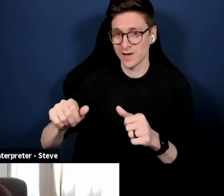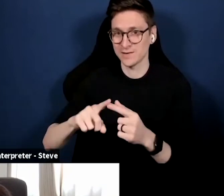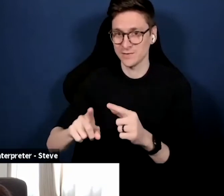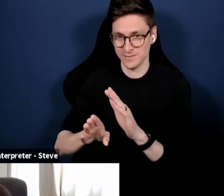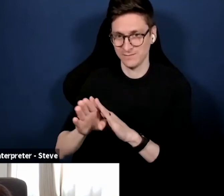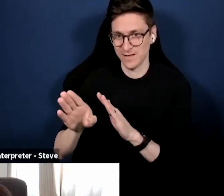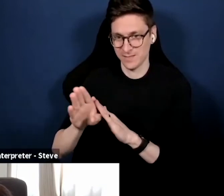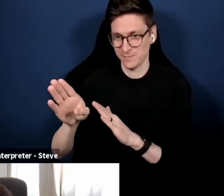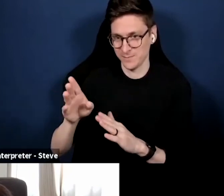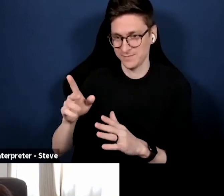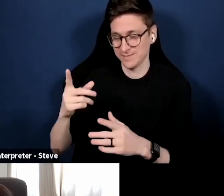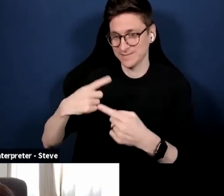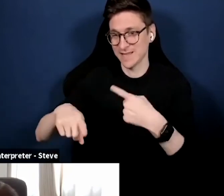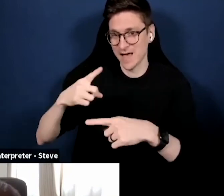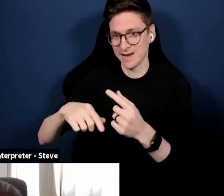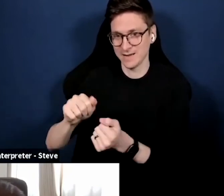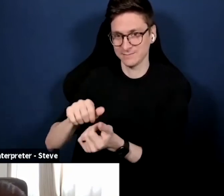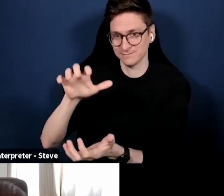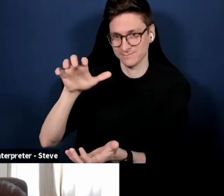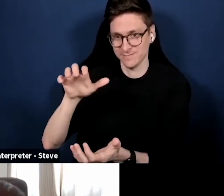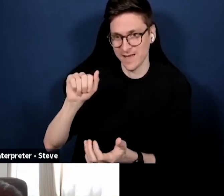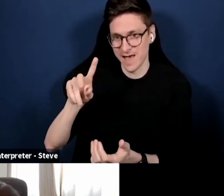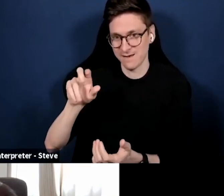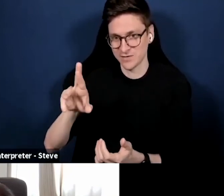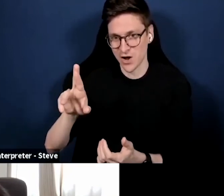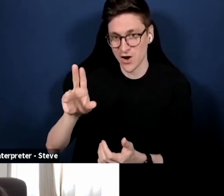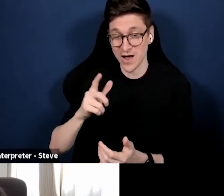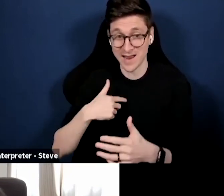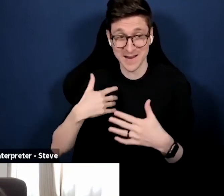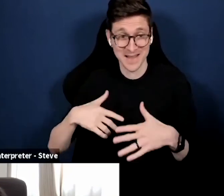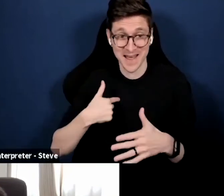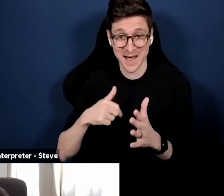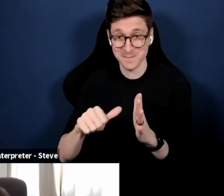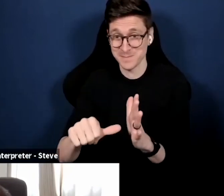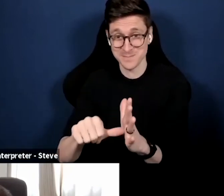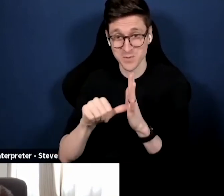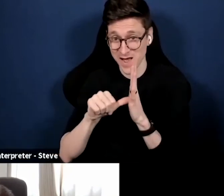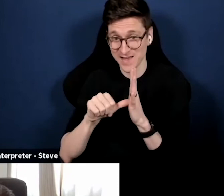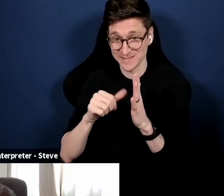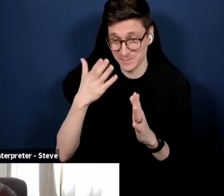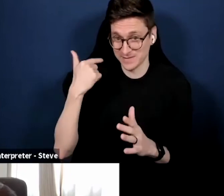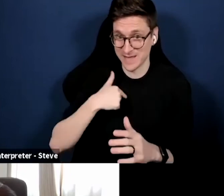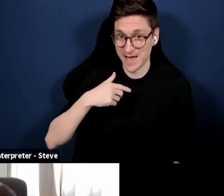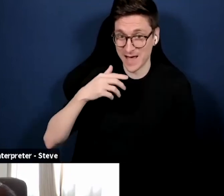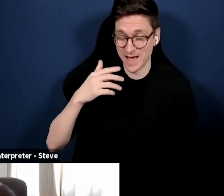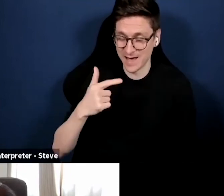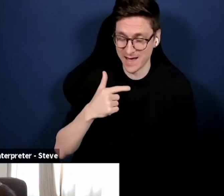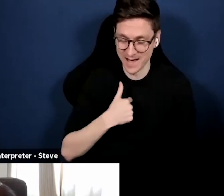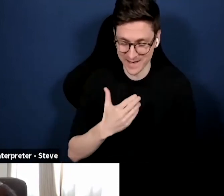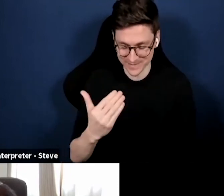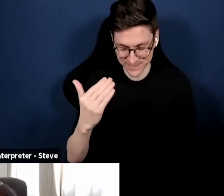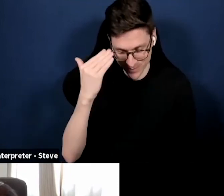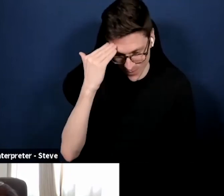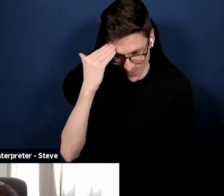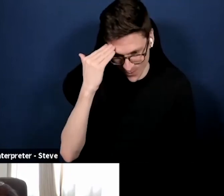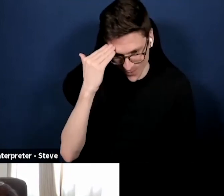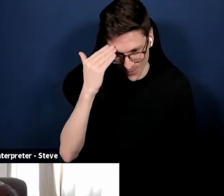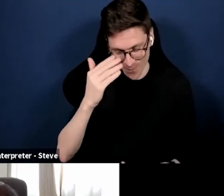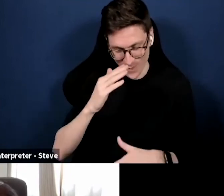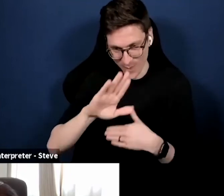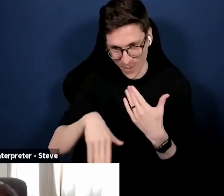so i know what i'm impressed because i really know the challenges that uh come together for baby x